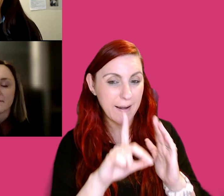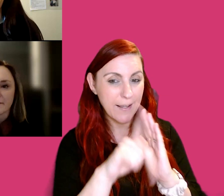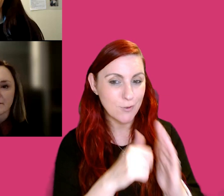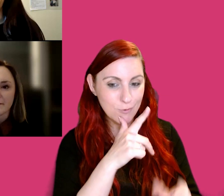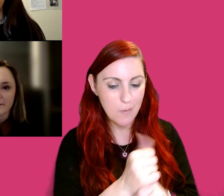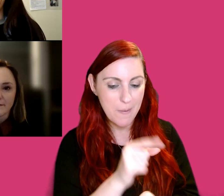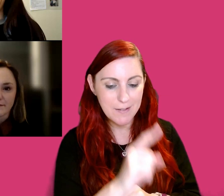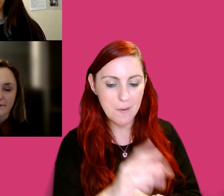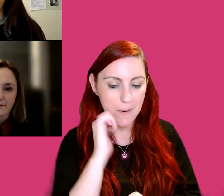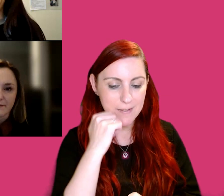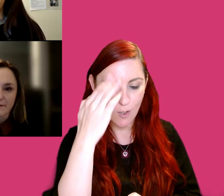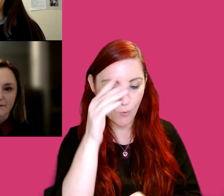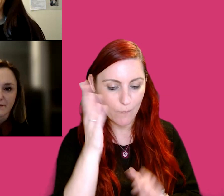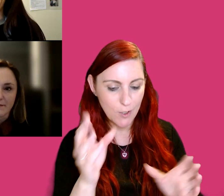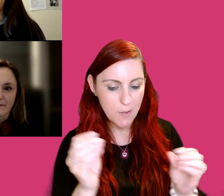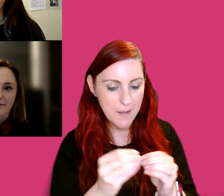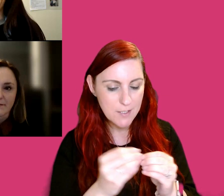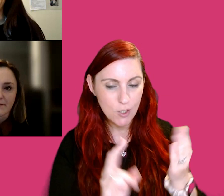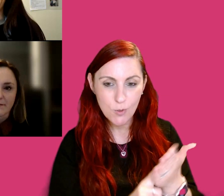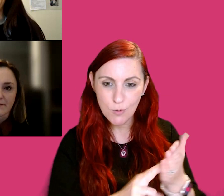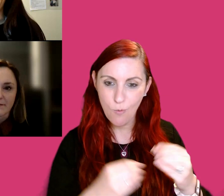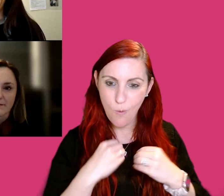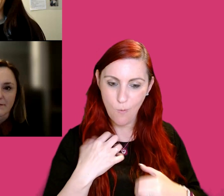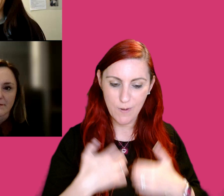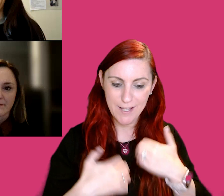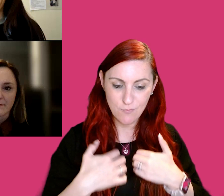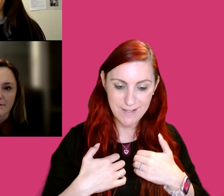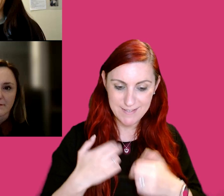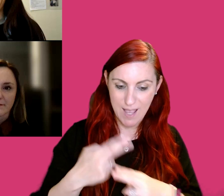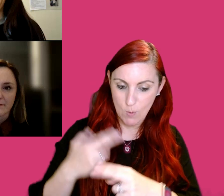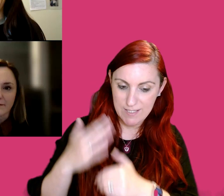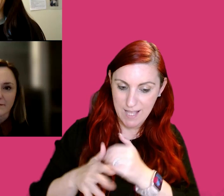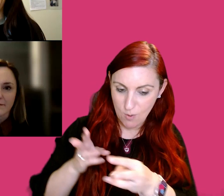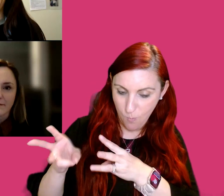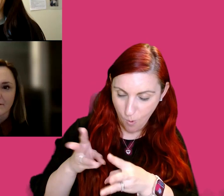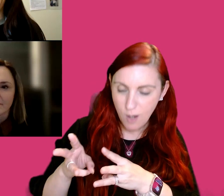own sort of interests even outside work to to bring in and see can you can you make projects